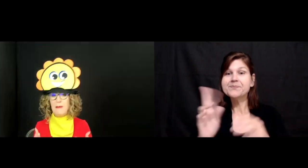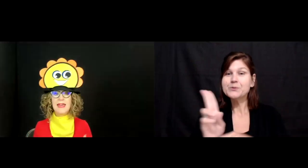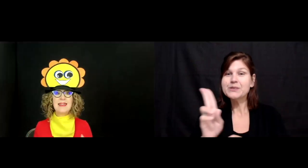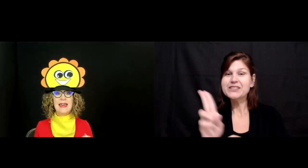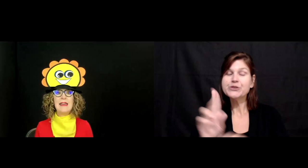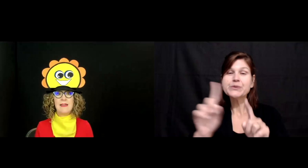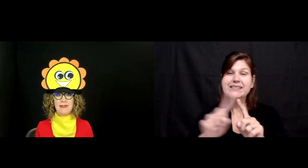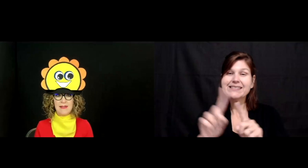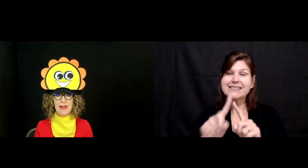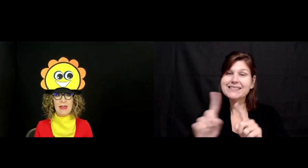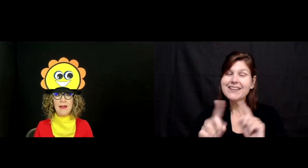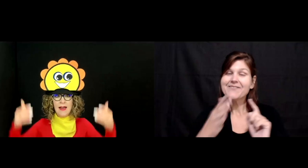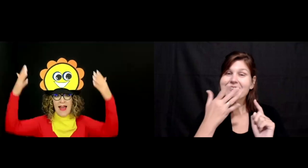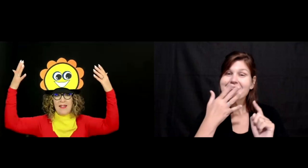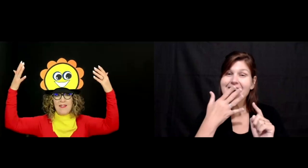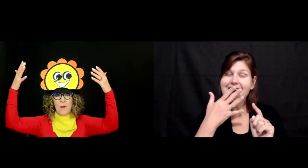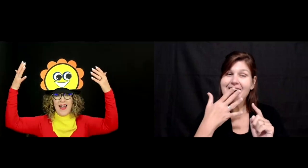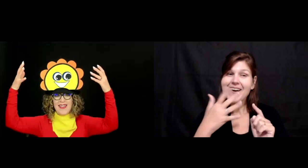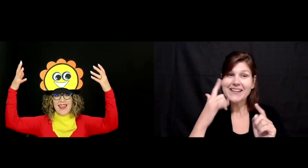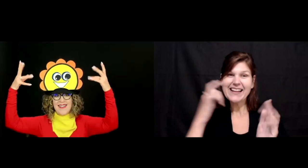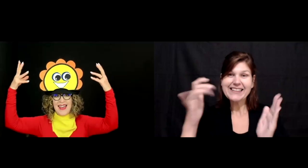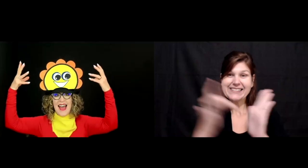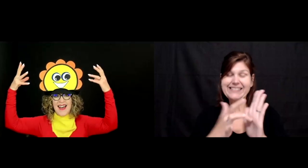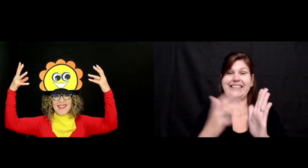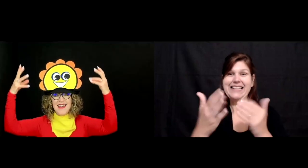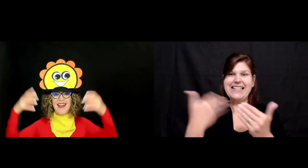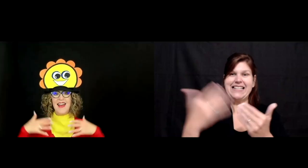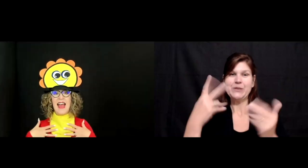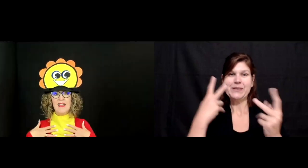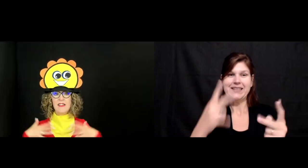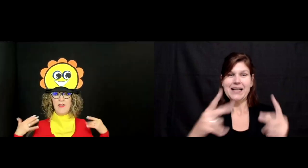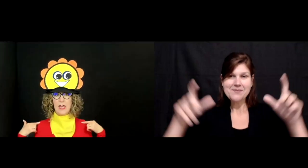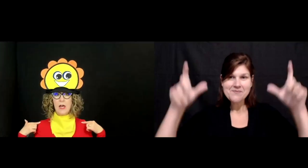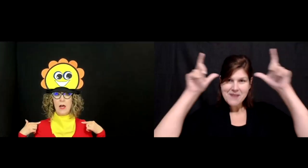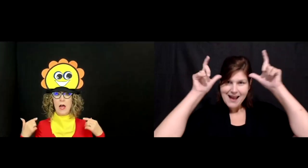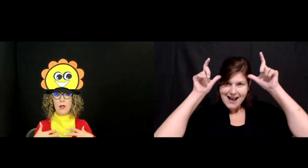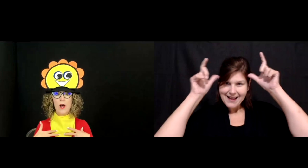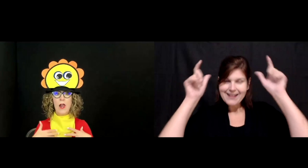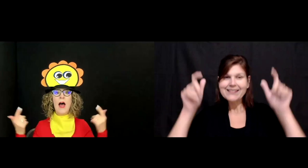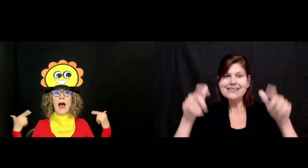to make it easier to see, hence the hat, and hence the color.